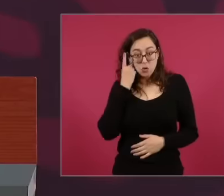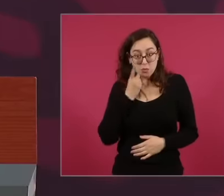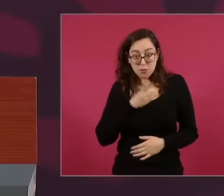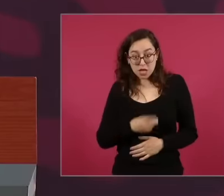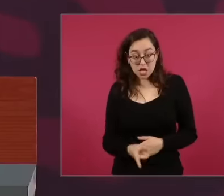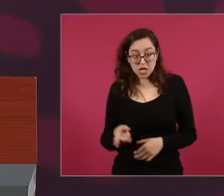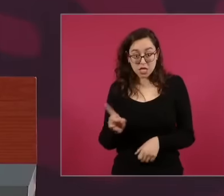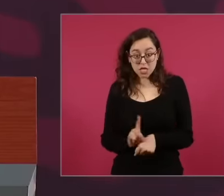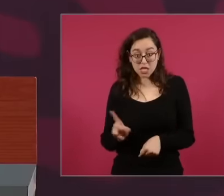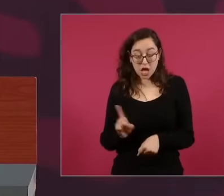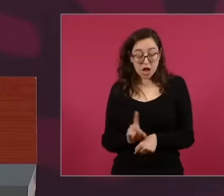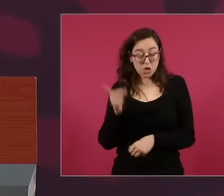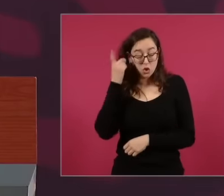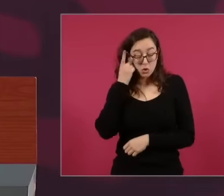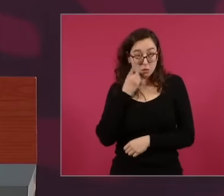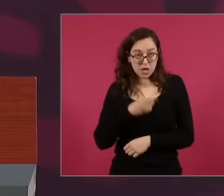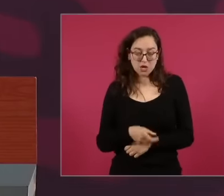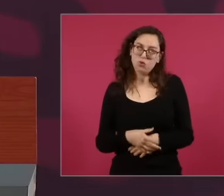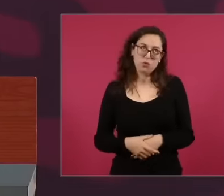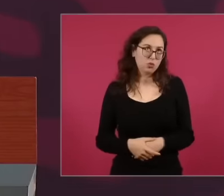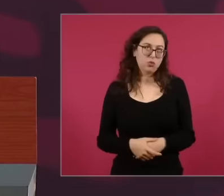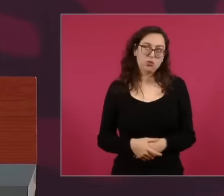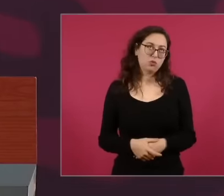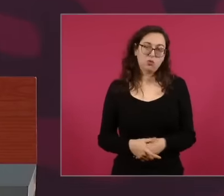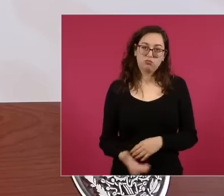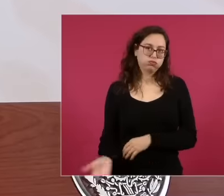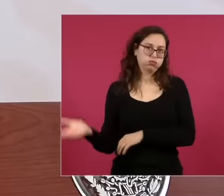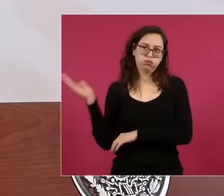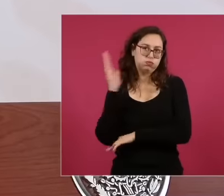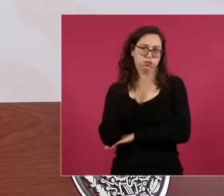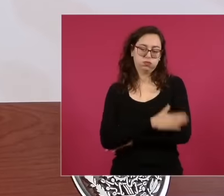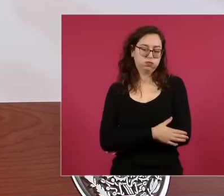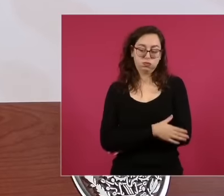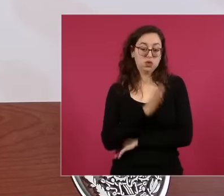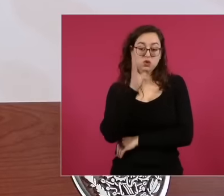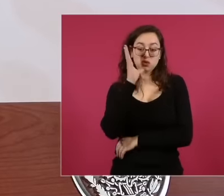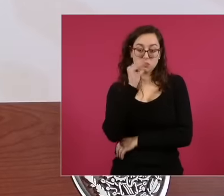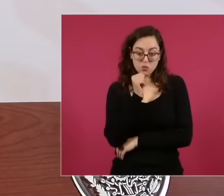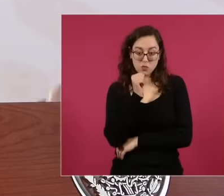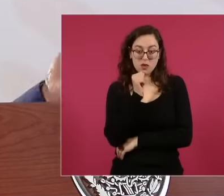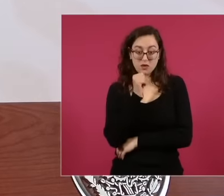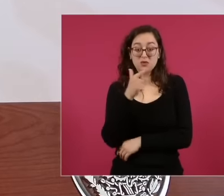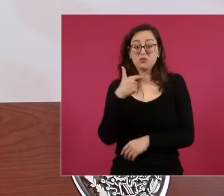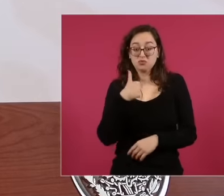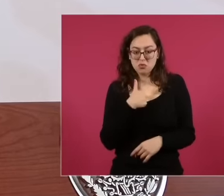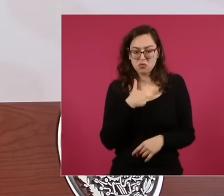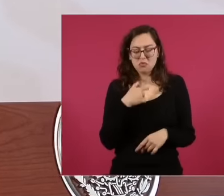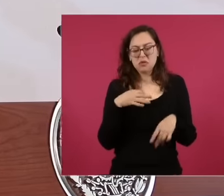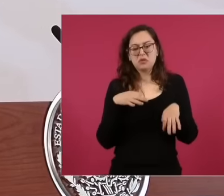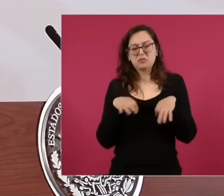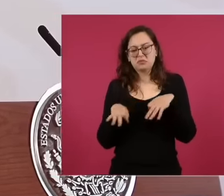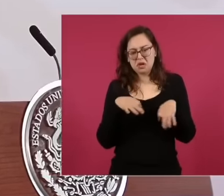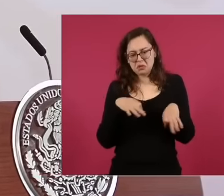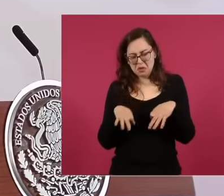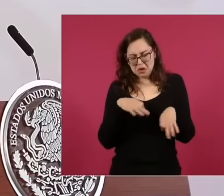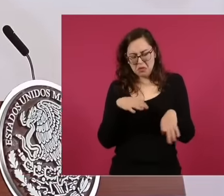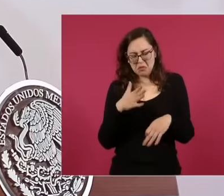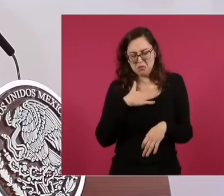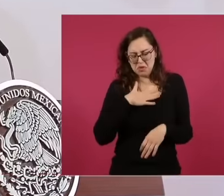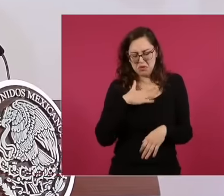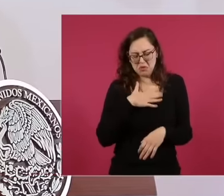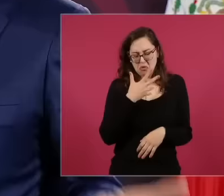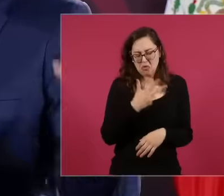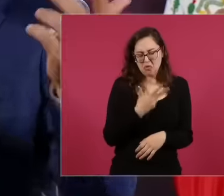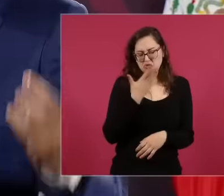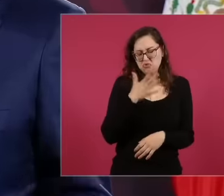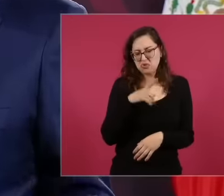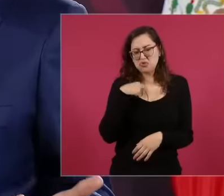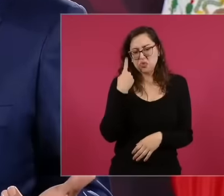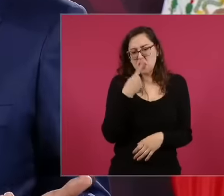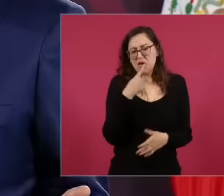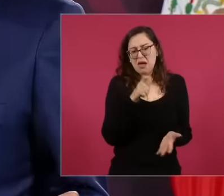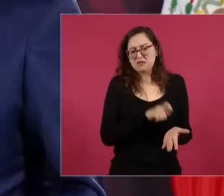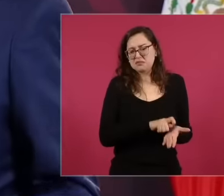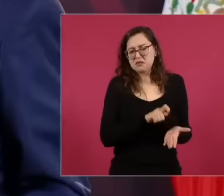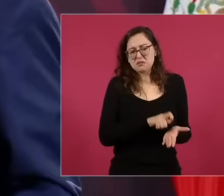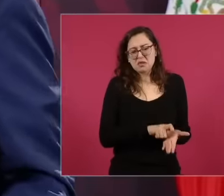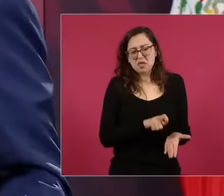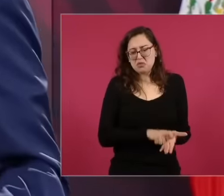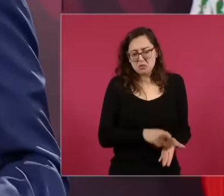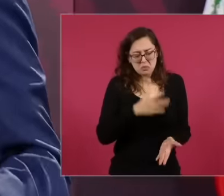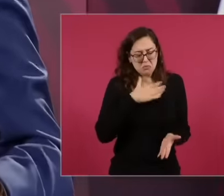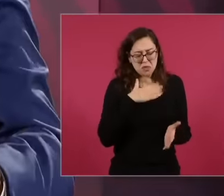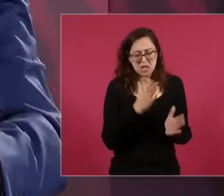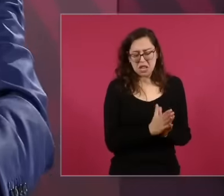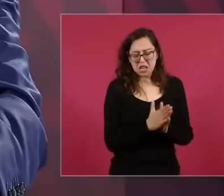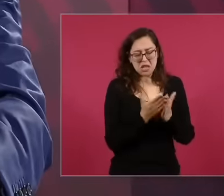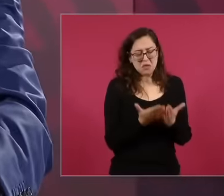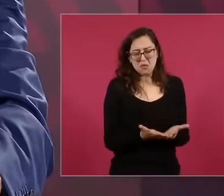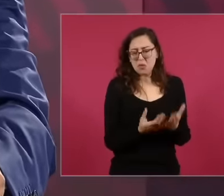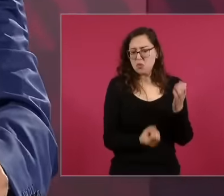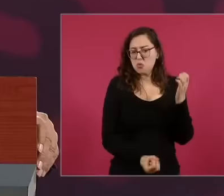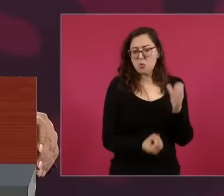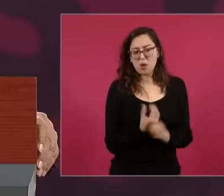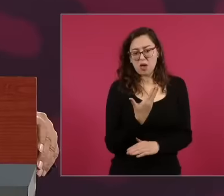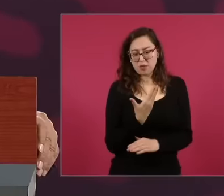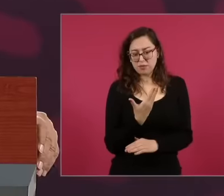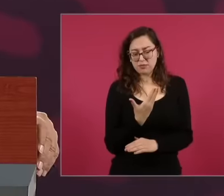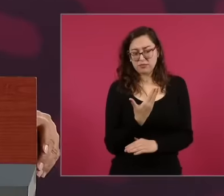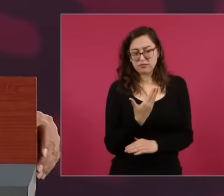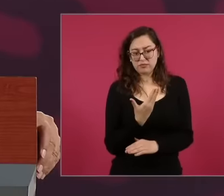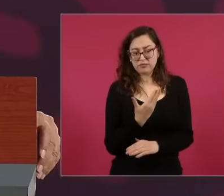seat this one I am not going to work 8 10 hours but writing for I want to leave that is going to help